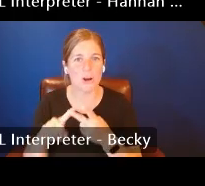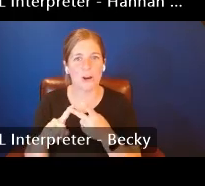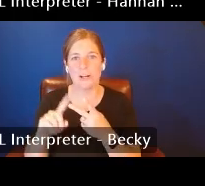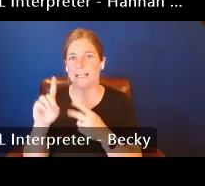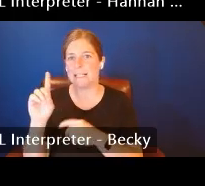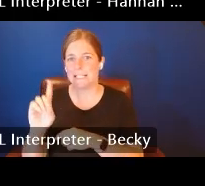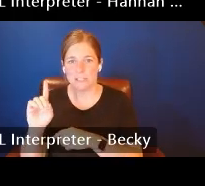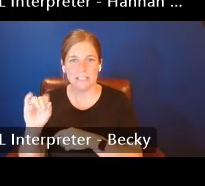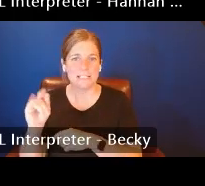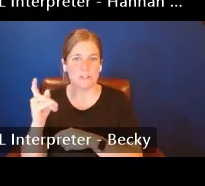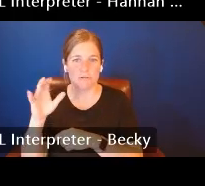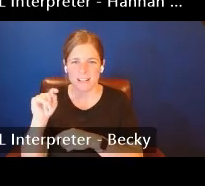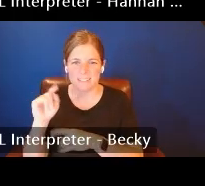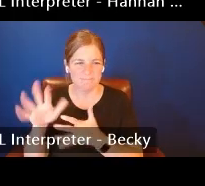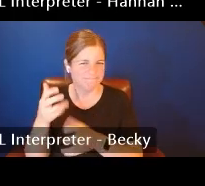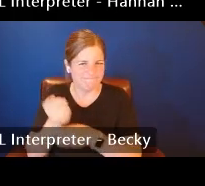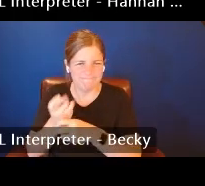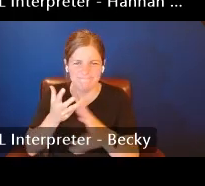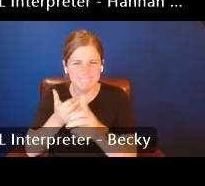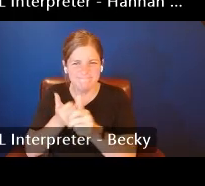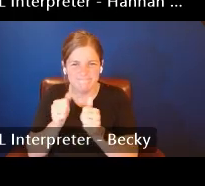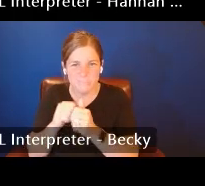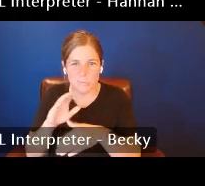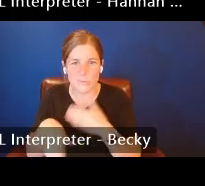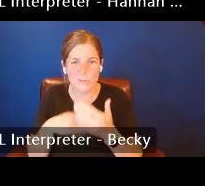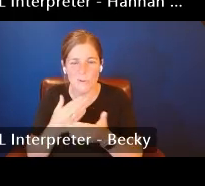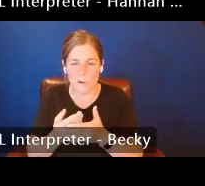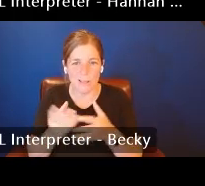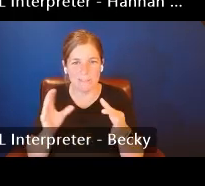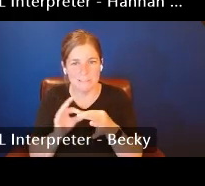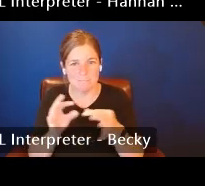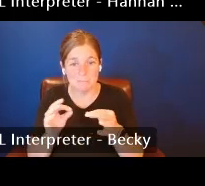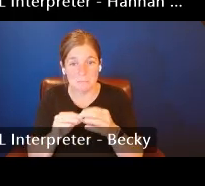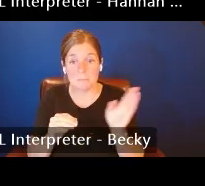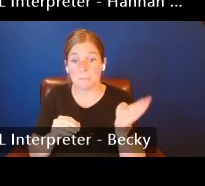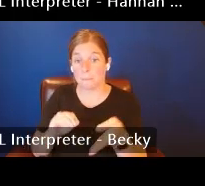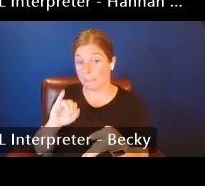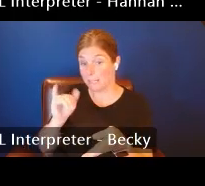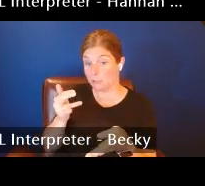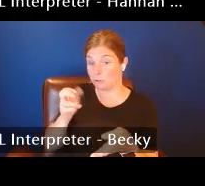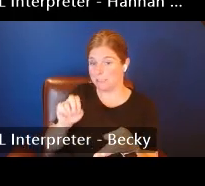Zoom in for additional permits. So we've had two things happening.